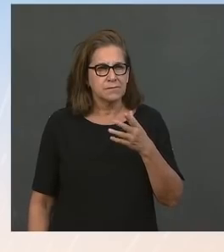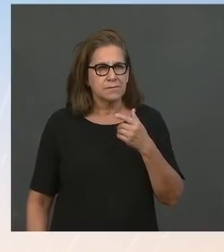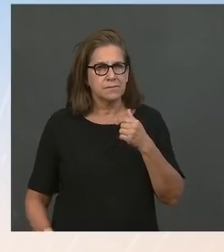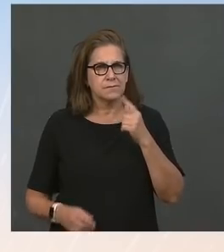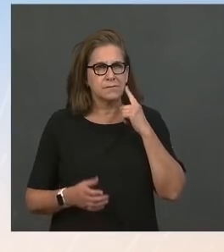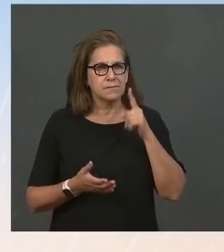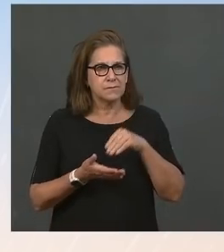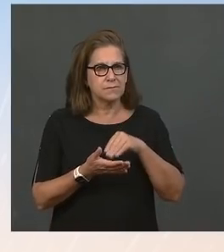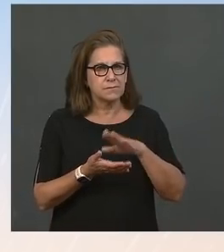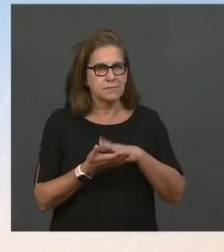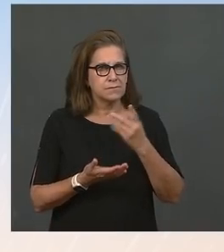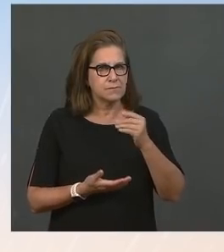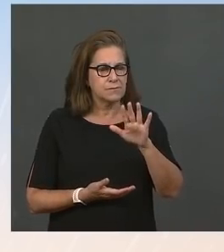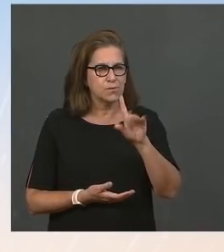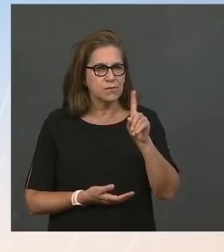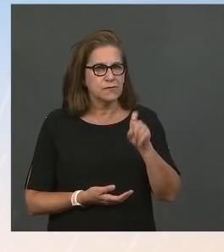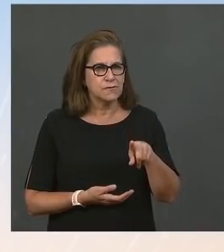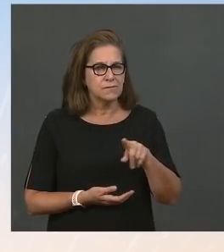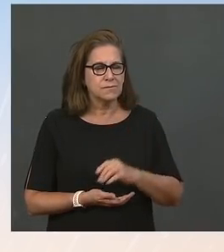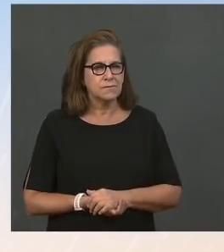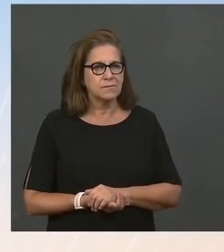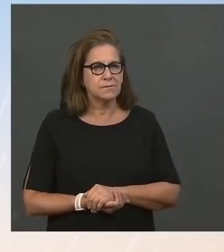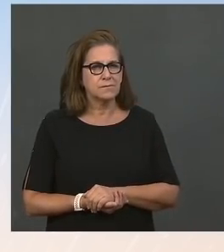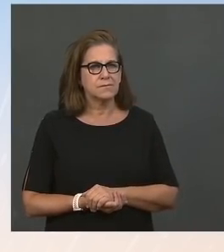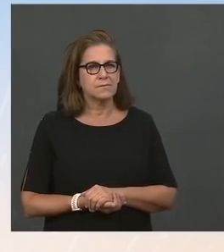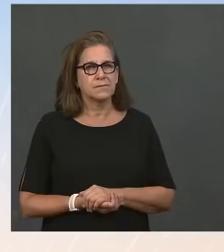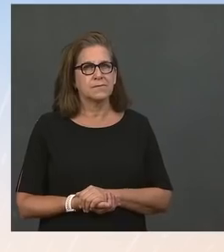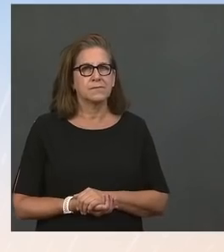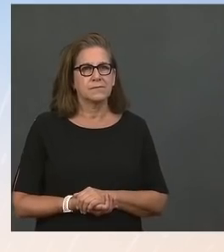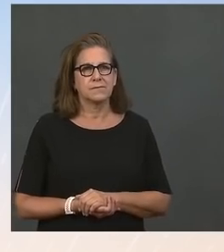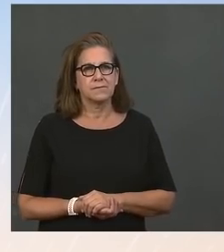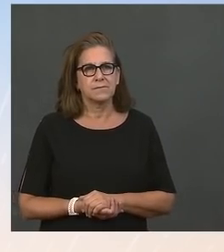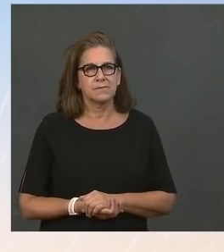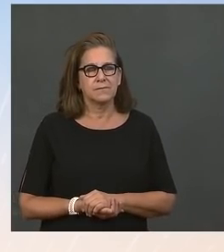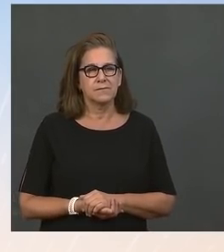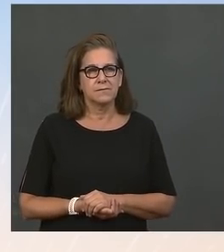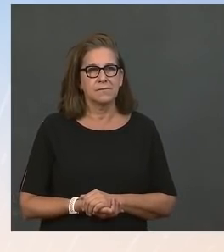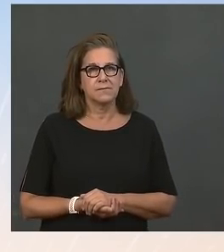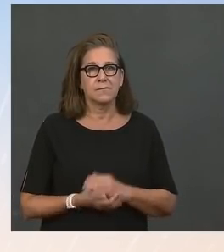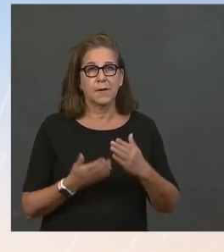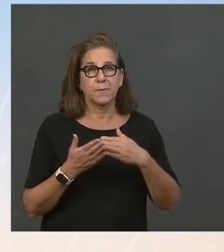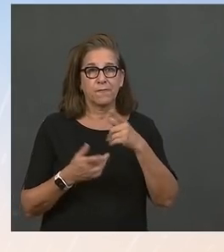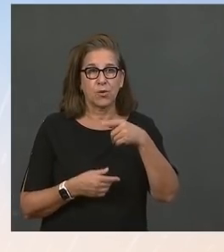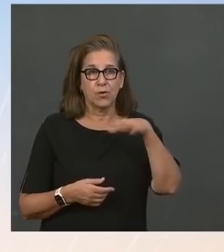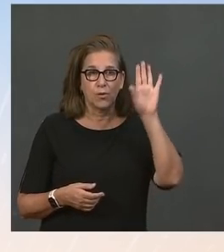before the President leaves for Europe next week" is my -- Ms. Psaki: I think what I was giving for you is a contextual answer